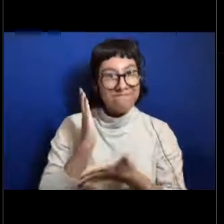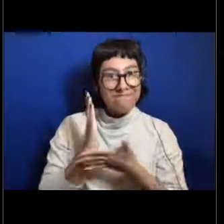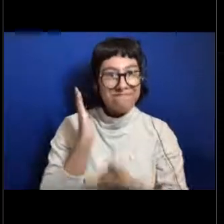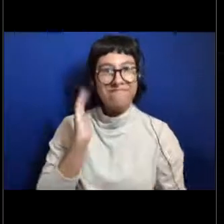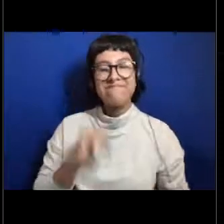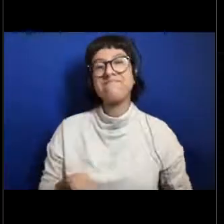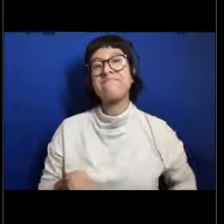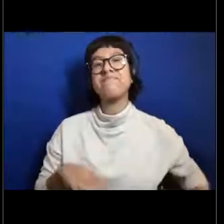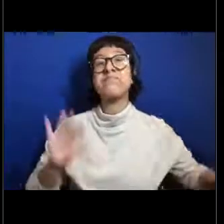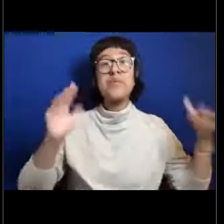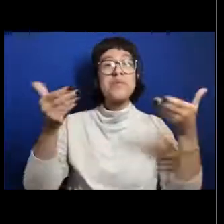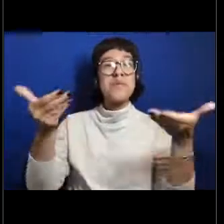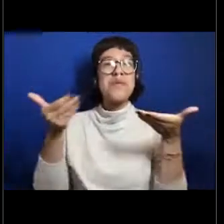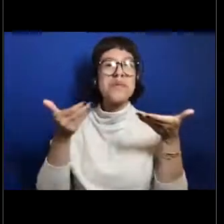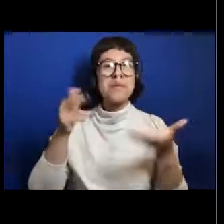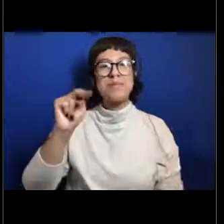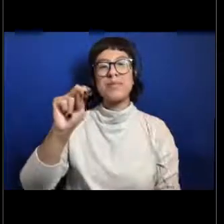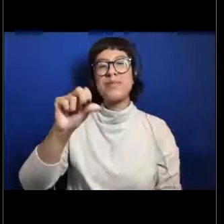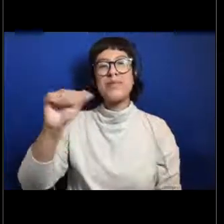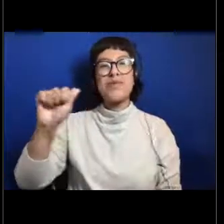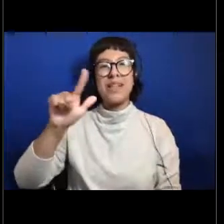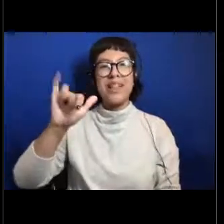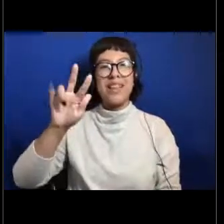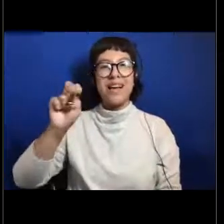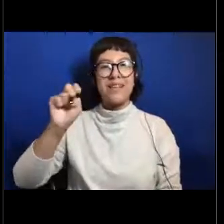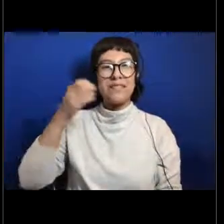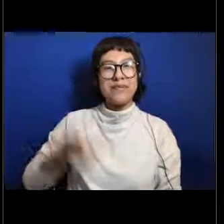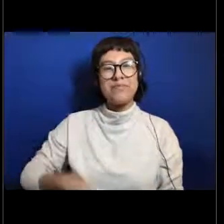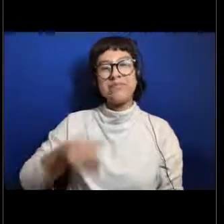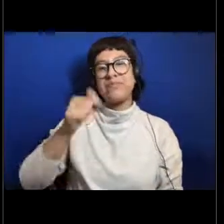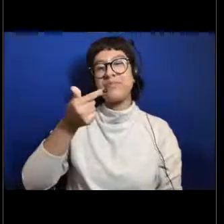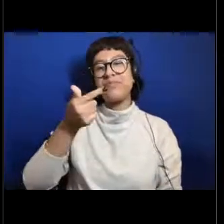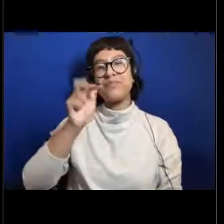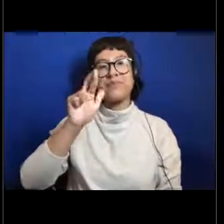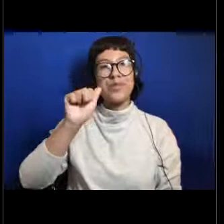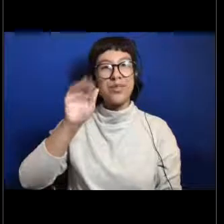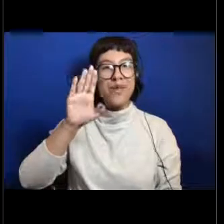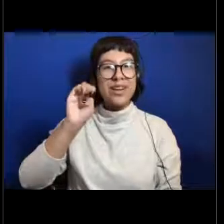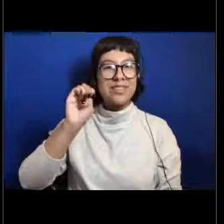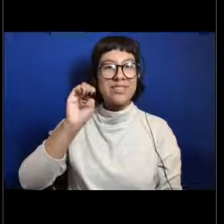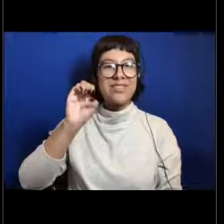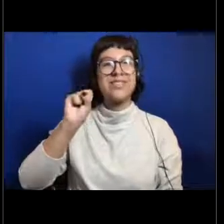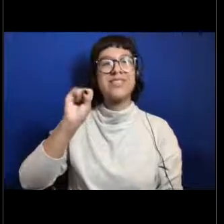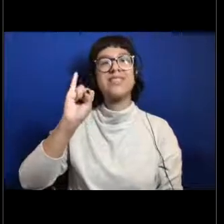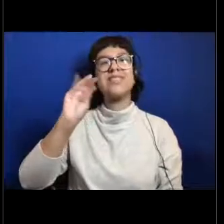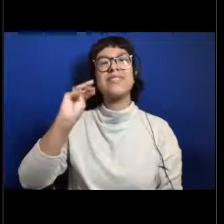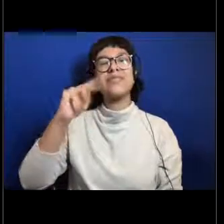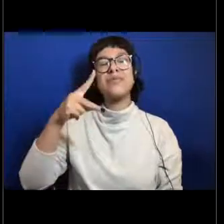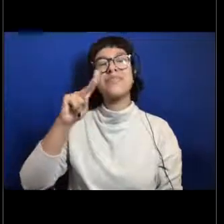Welcome to NOAA Live. My name is Grace Simpkins and I'm going to be moderating today's webinar. This series is sponsored